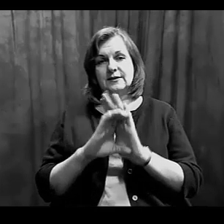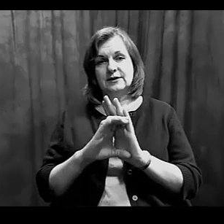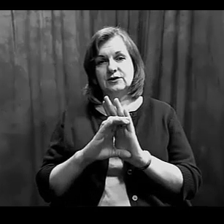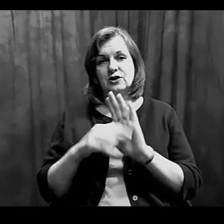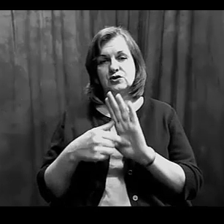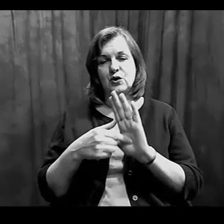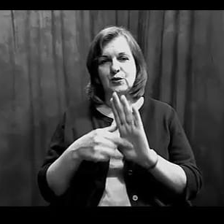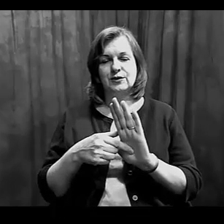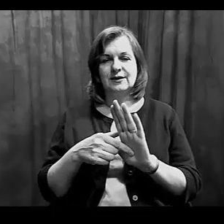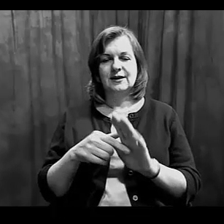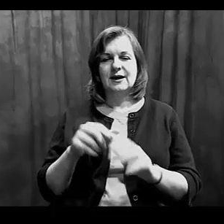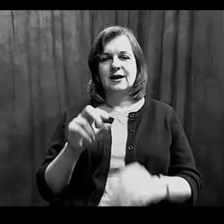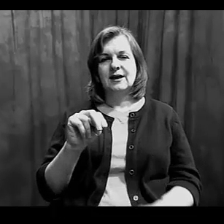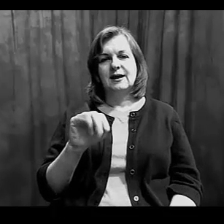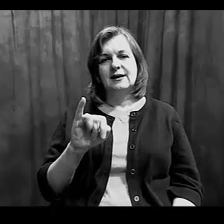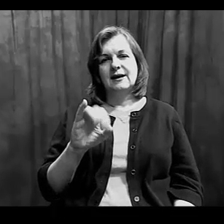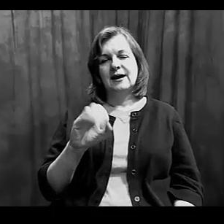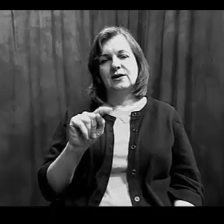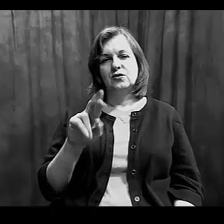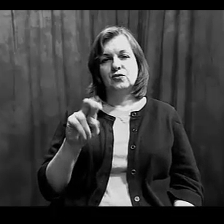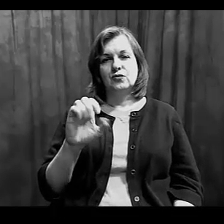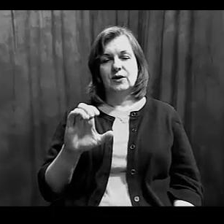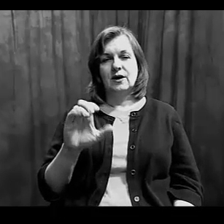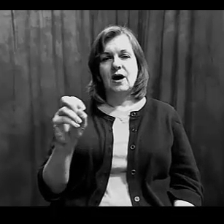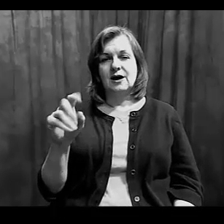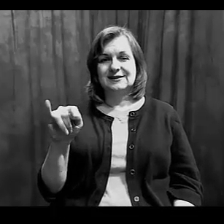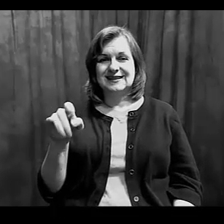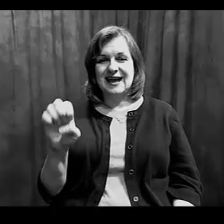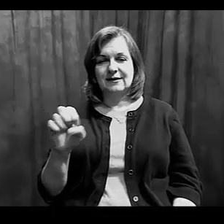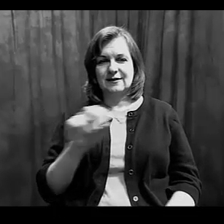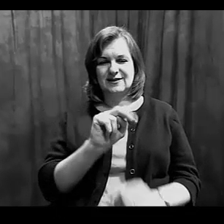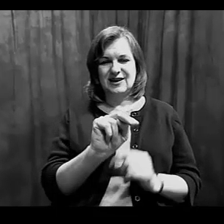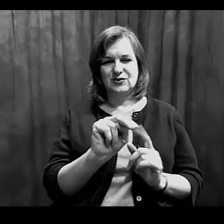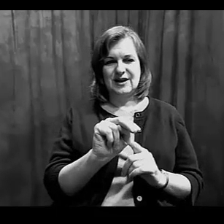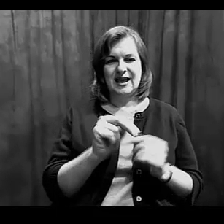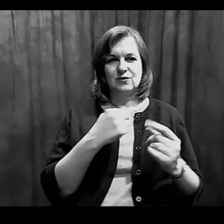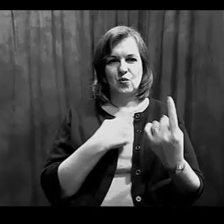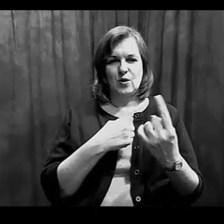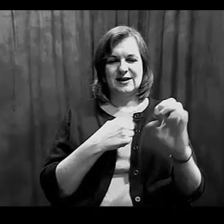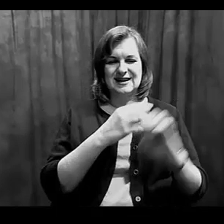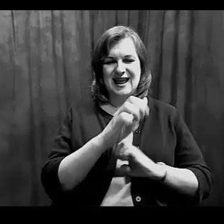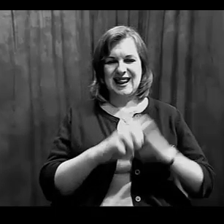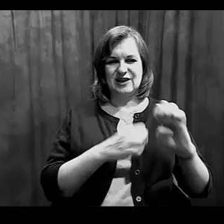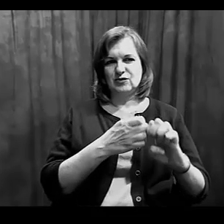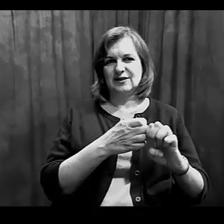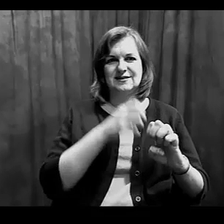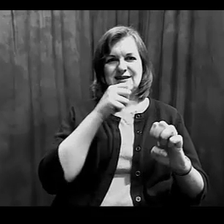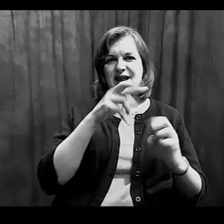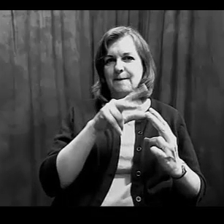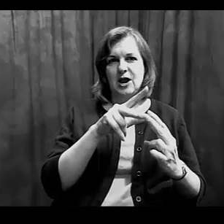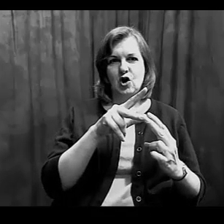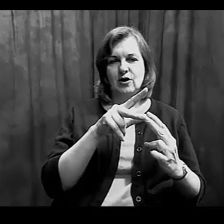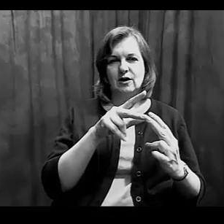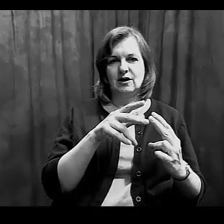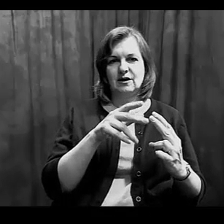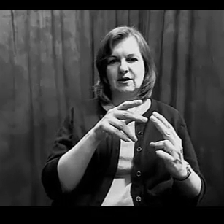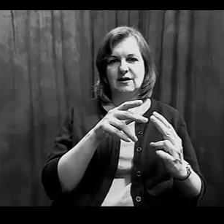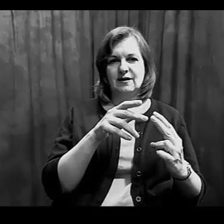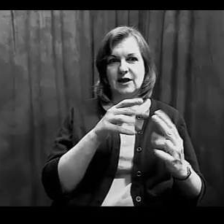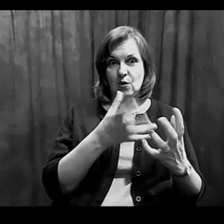looking at nitric oxide {NO} it has one electron right here that it would LOVE to have